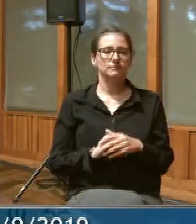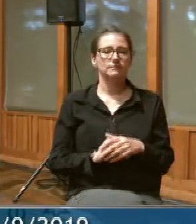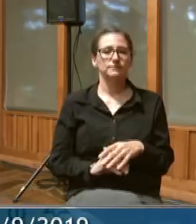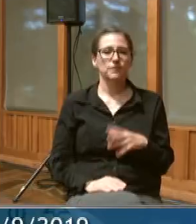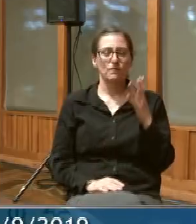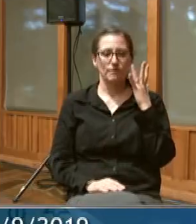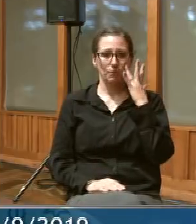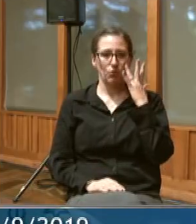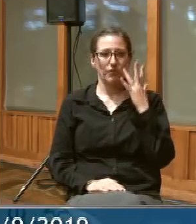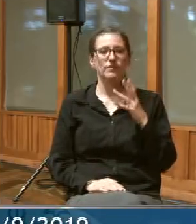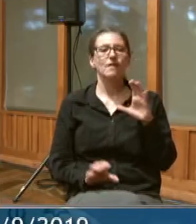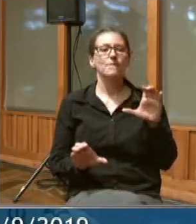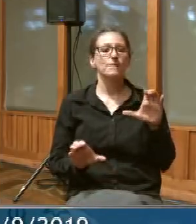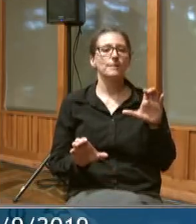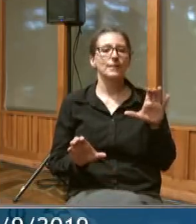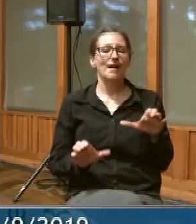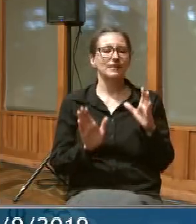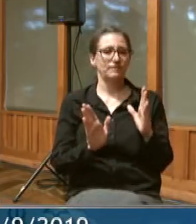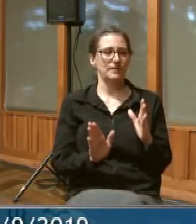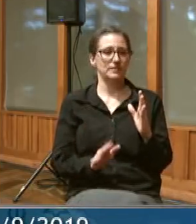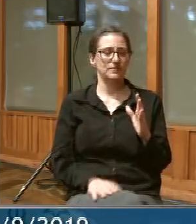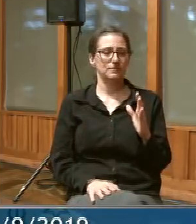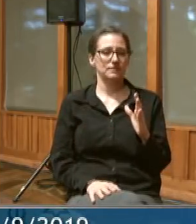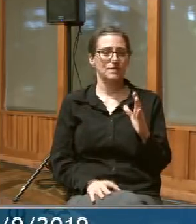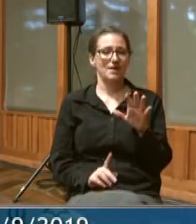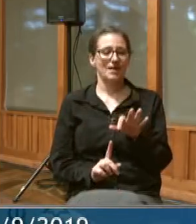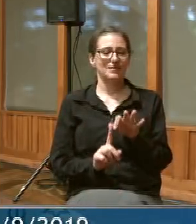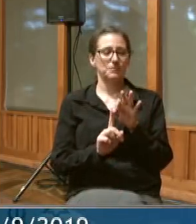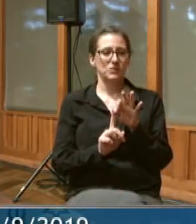YOU. >> HI, THIS IS PHILIP WOLF.